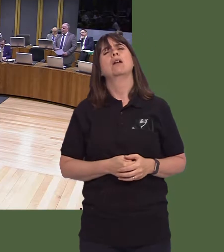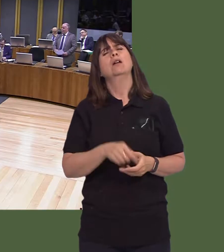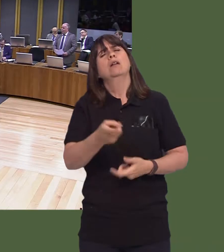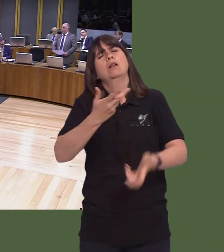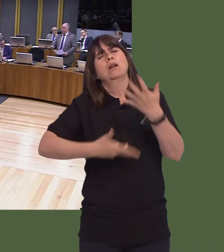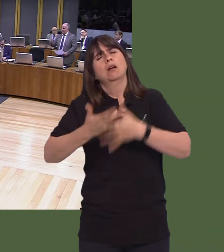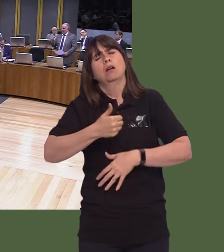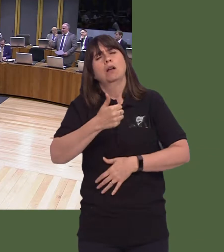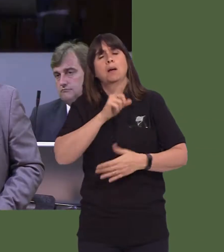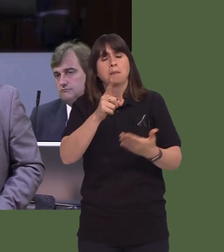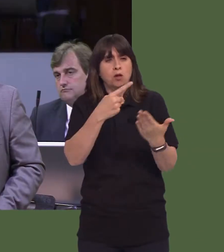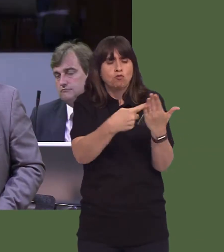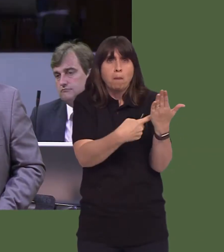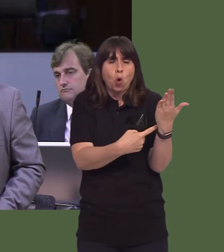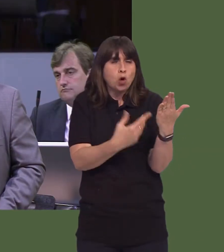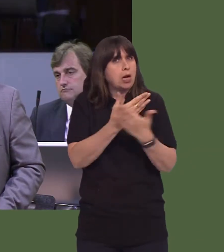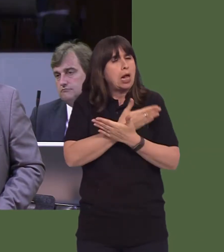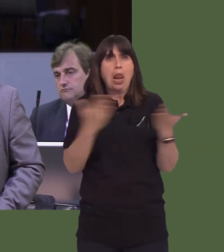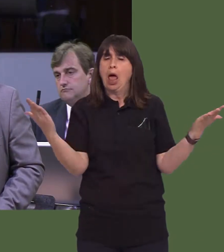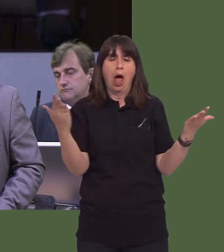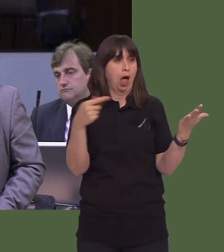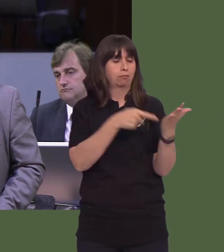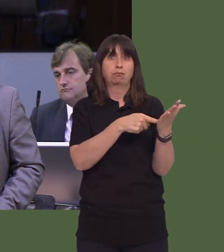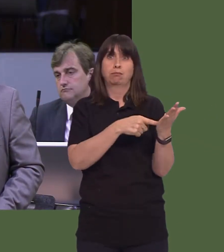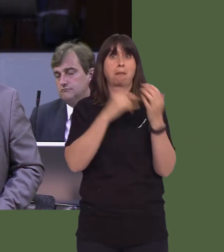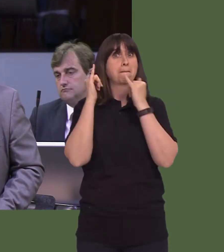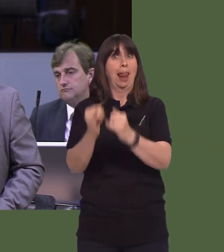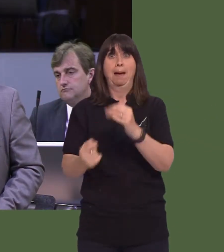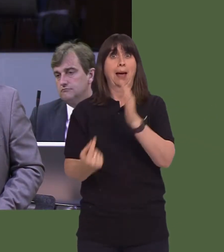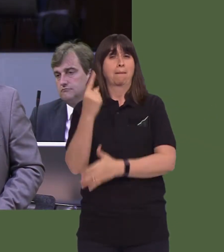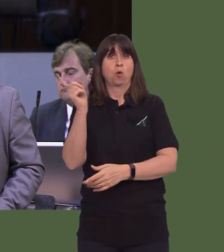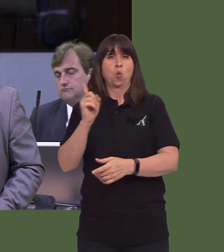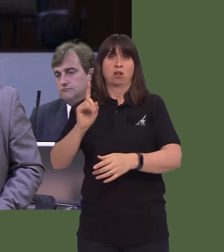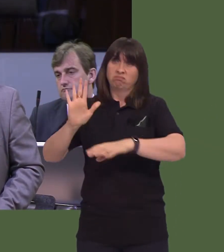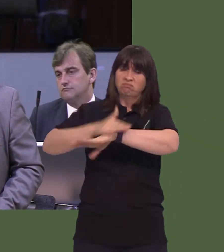the report point clearly to that reorganisation as being the starting point of many of the